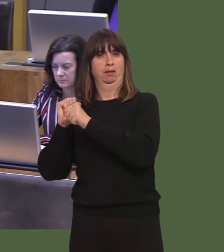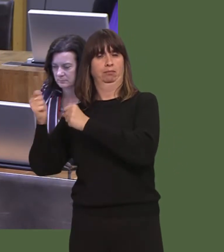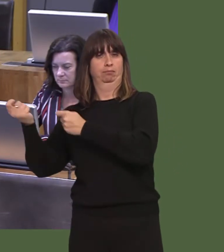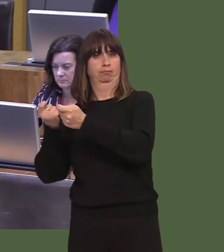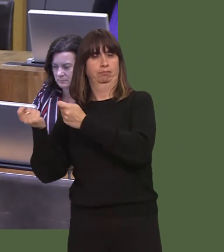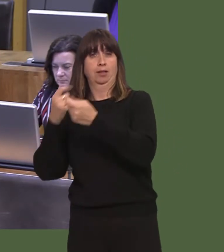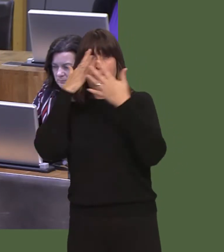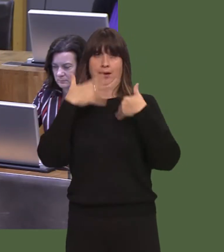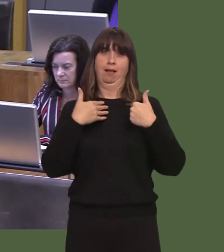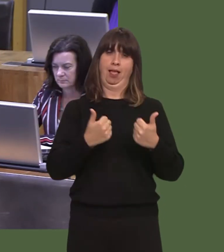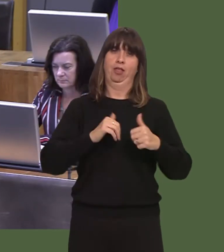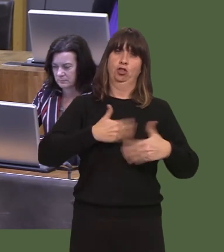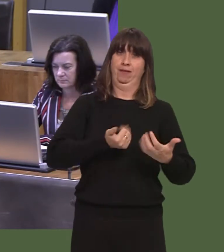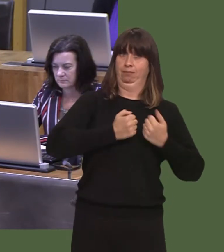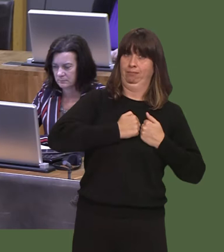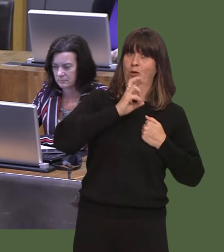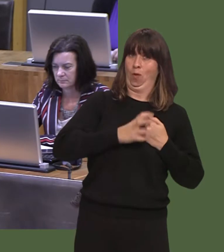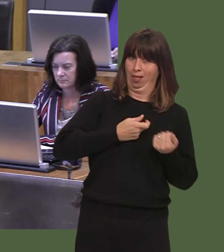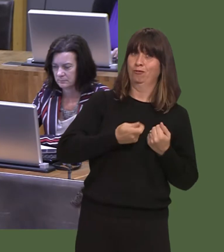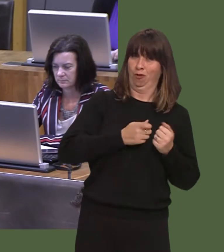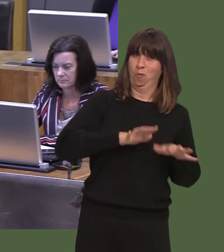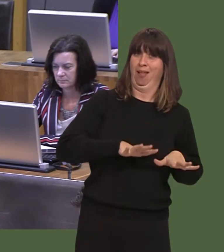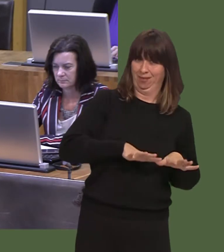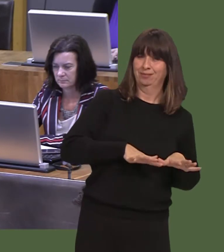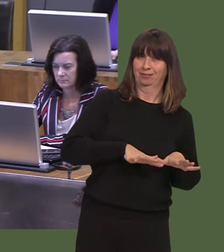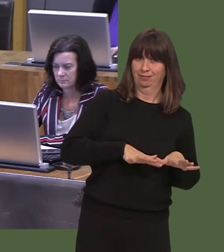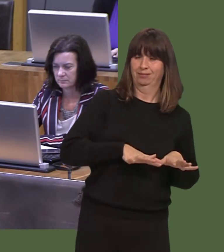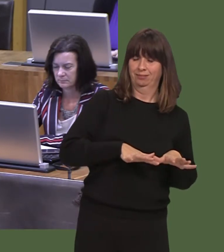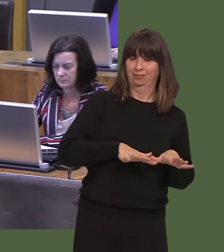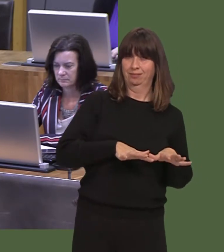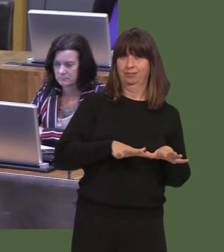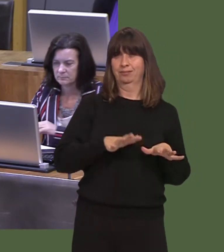It's right to say in 2017 police powers were extended in order to assist people with mental